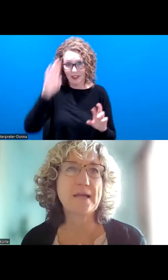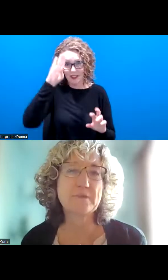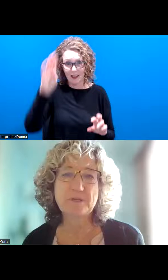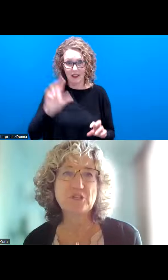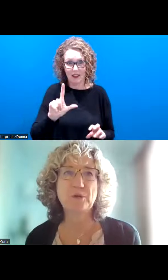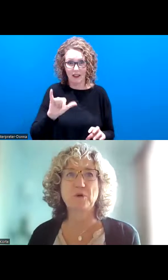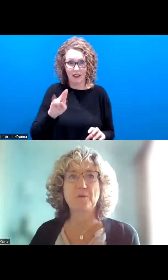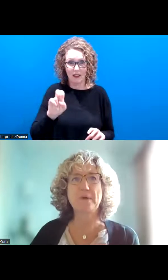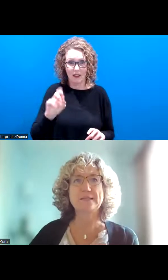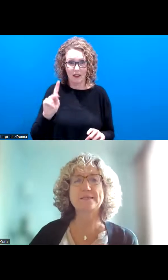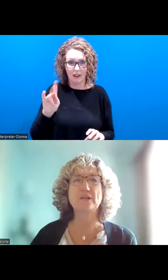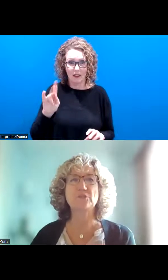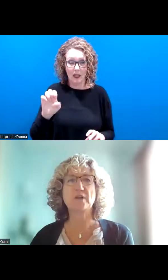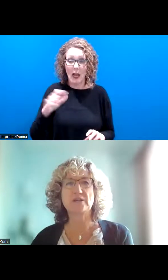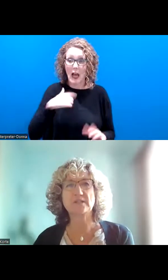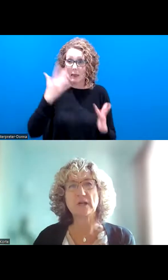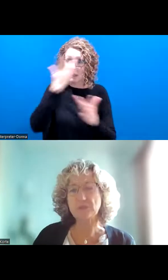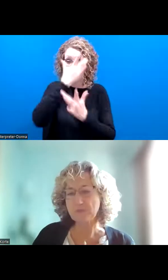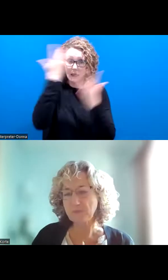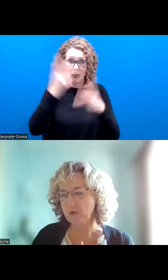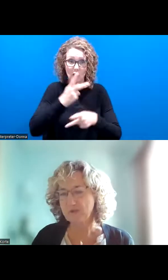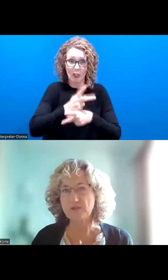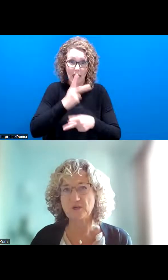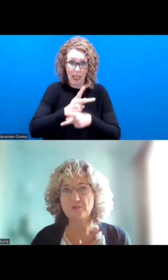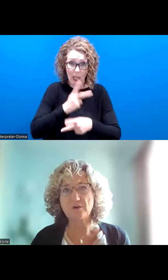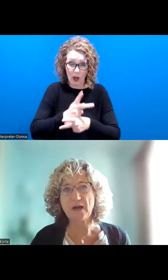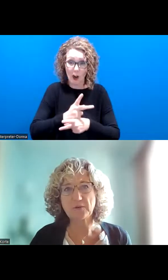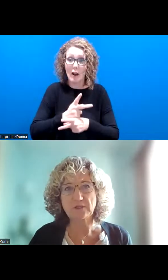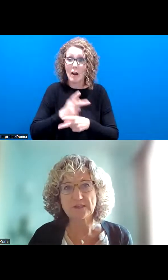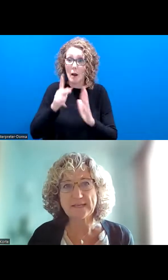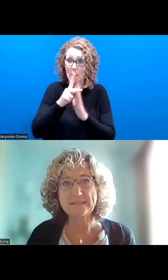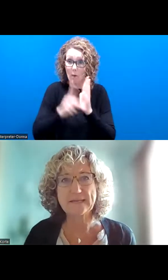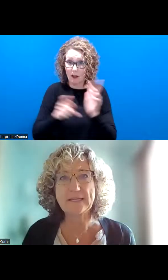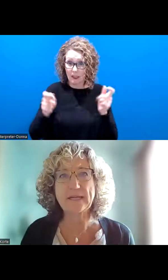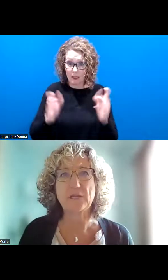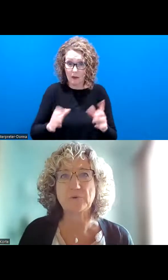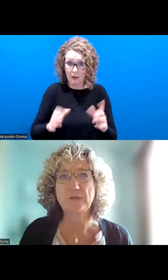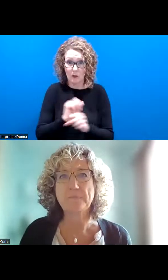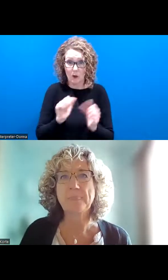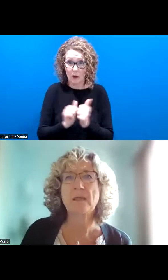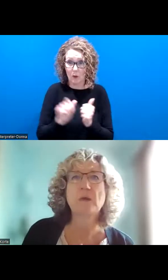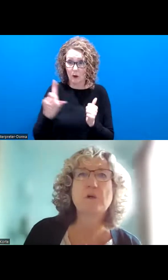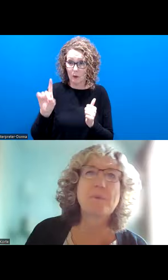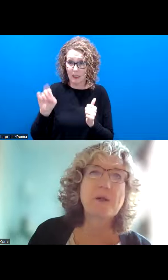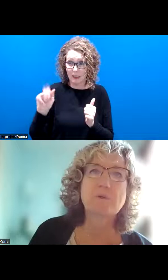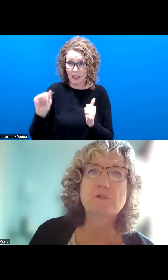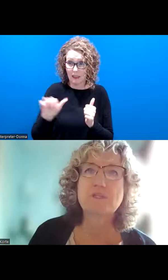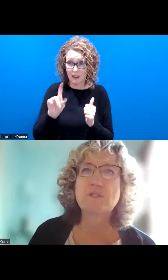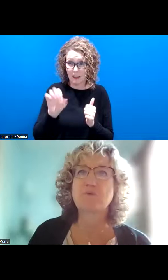resource for us all. Thank you for your time.